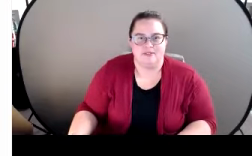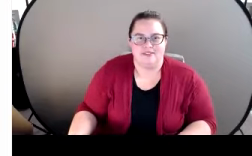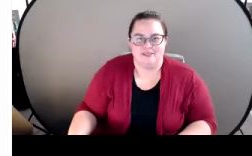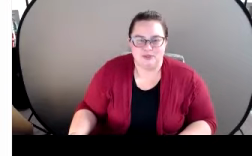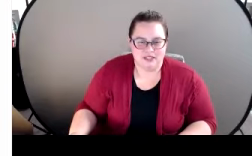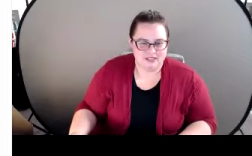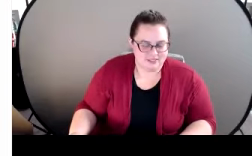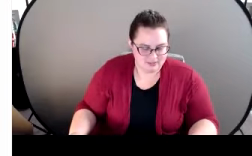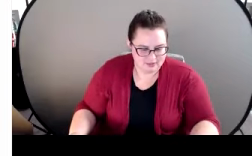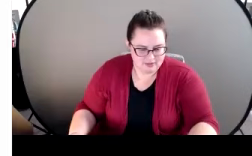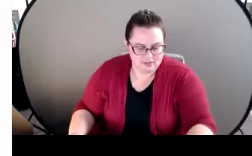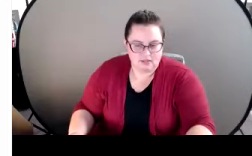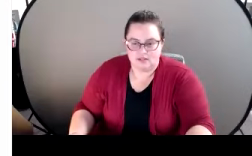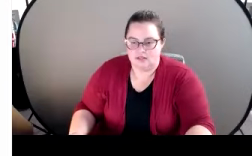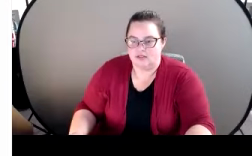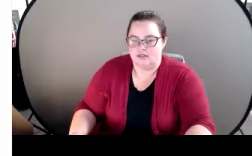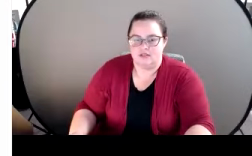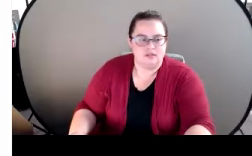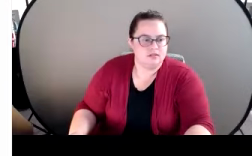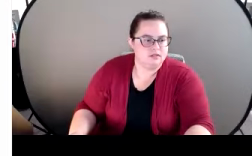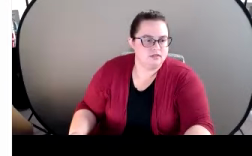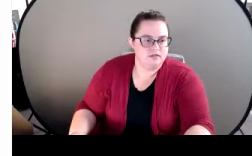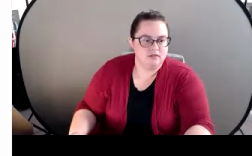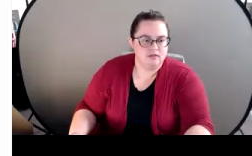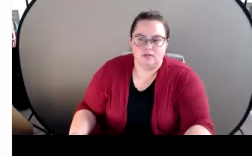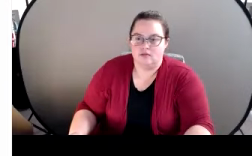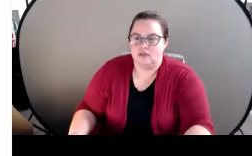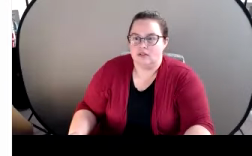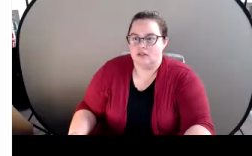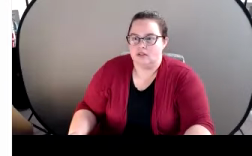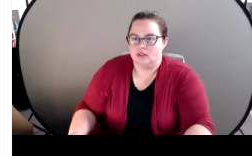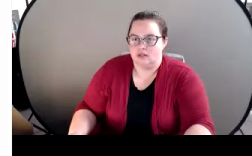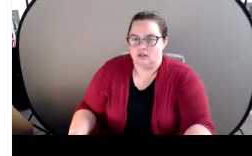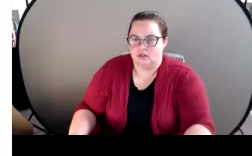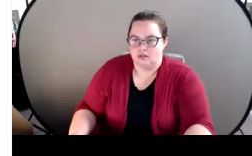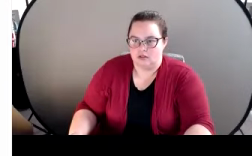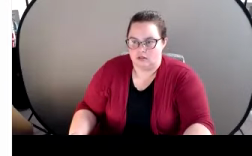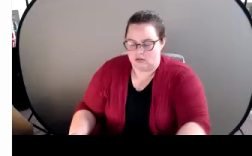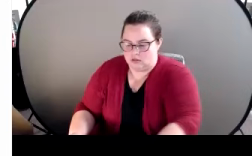What is that? Okay. So here here's a definition: OER are teaching, learning,